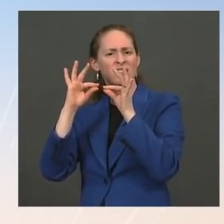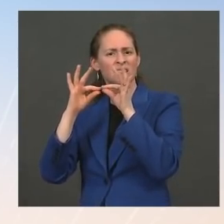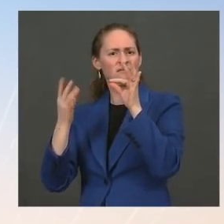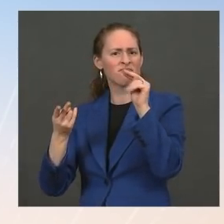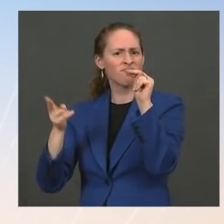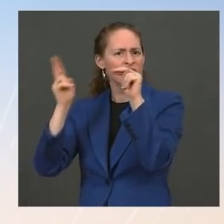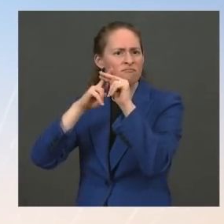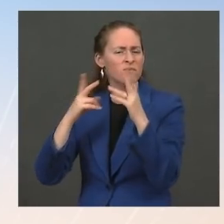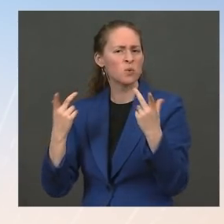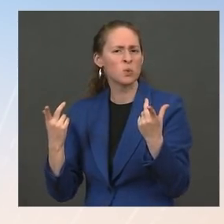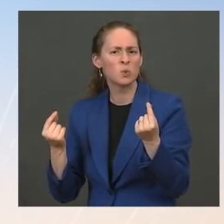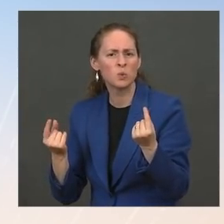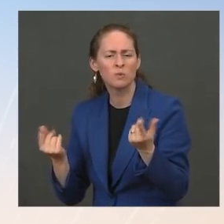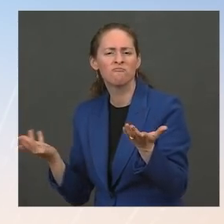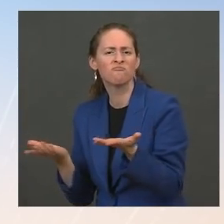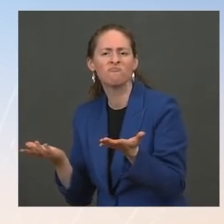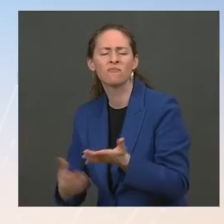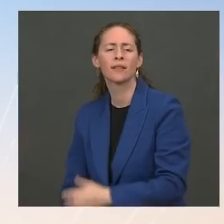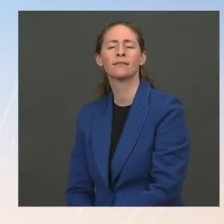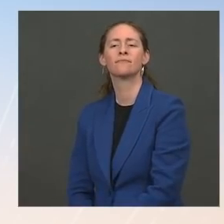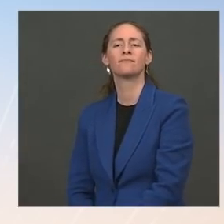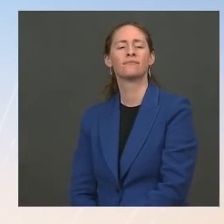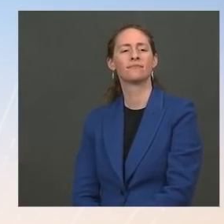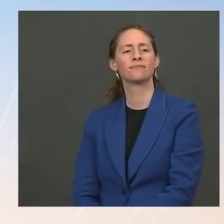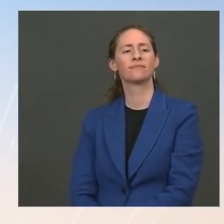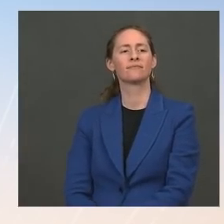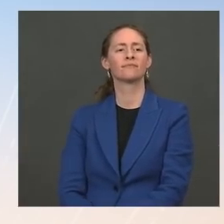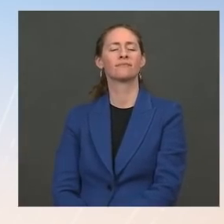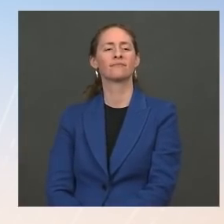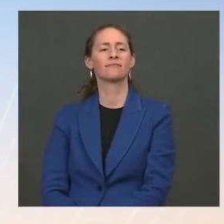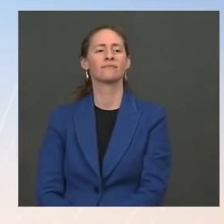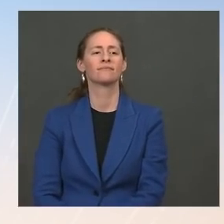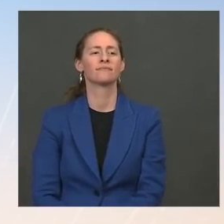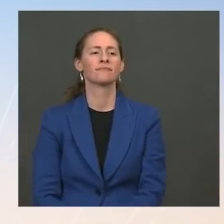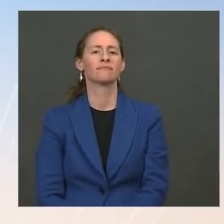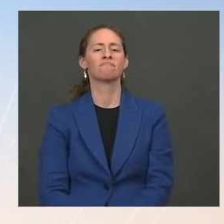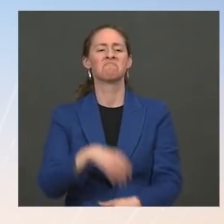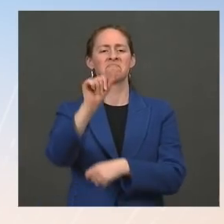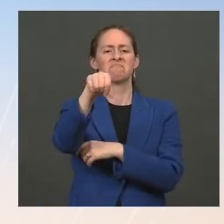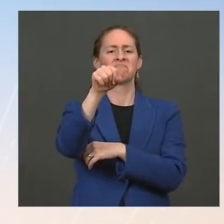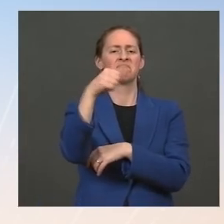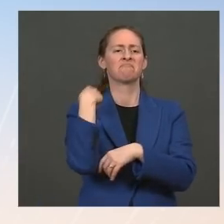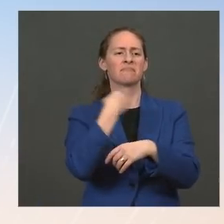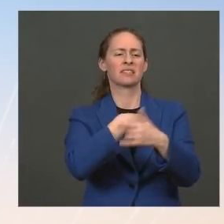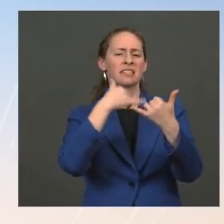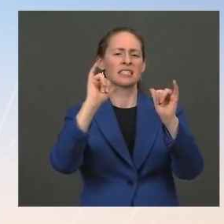we will continue to assess. But at this point in time, there haven't been additional restrictions